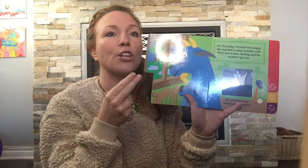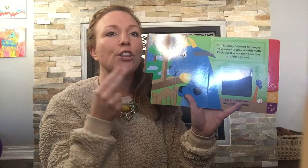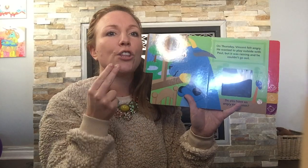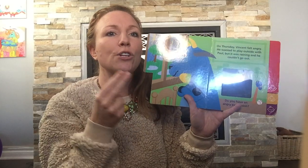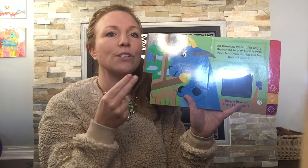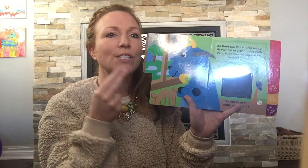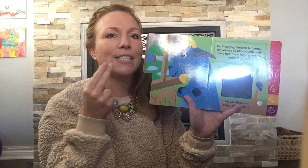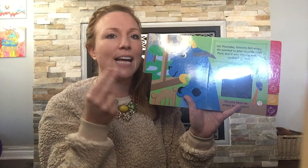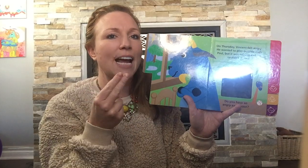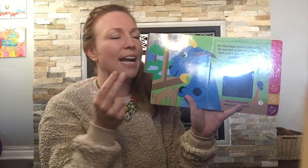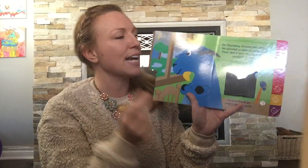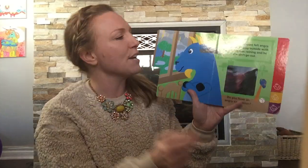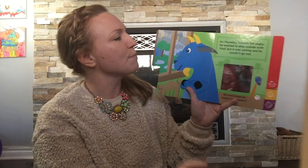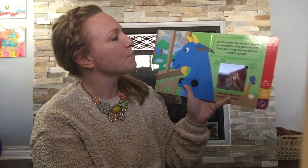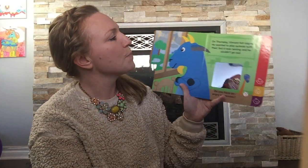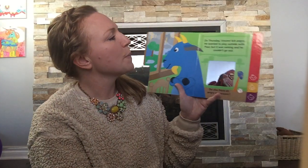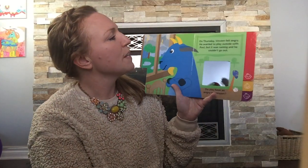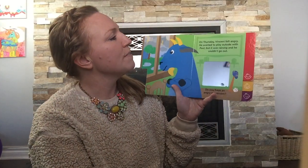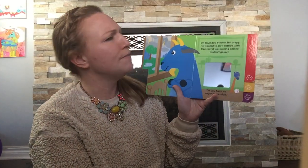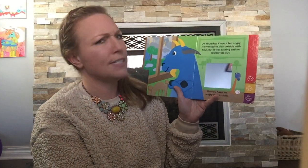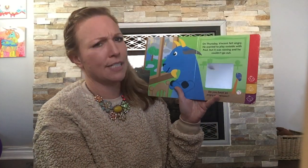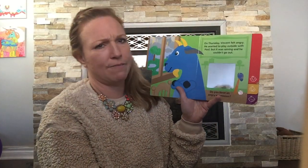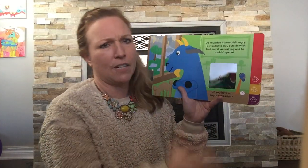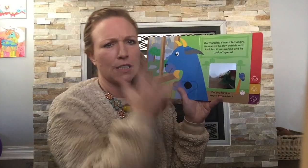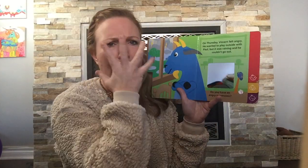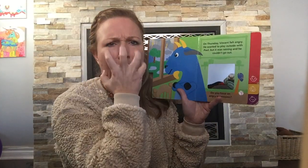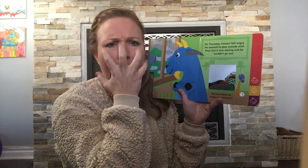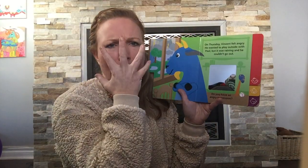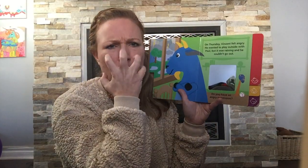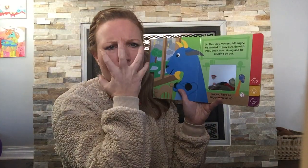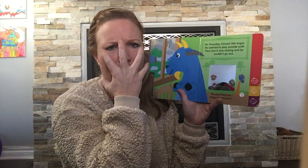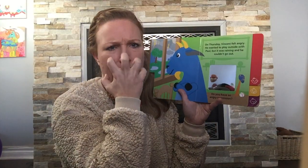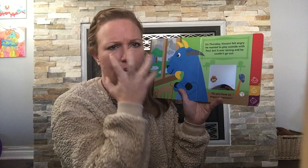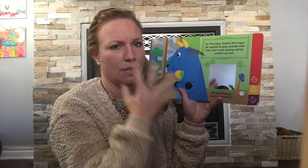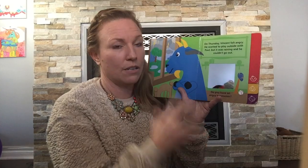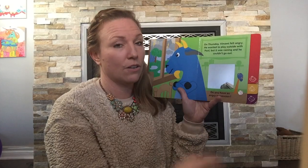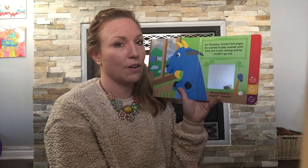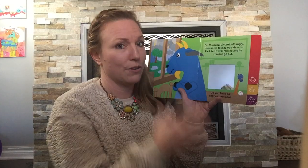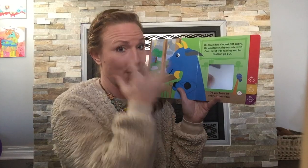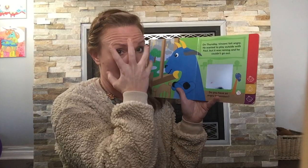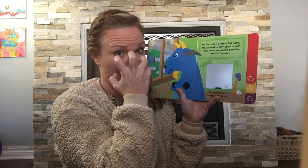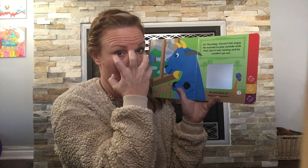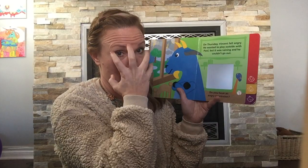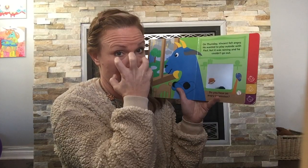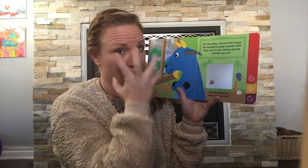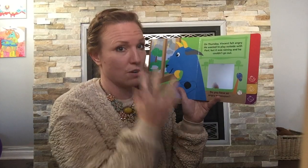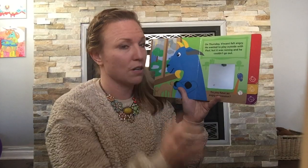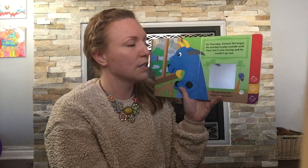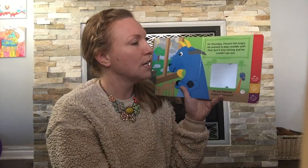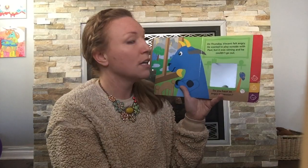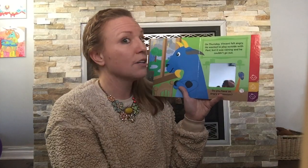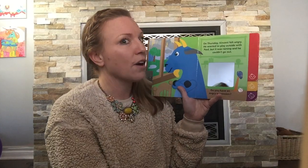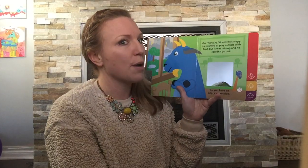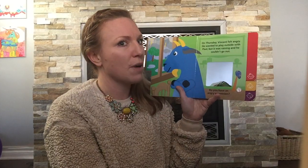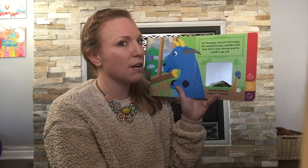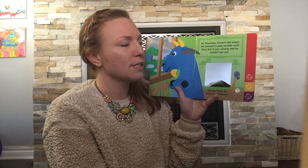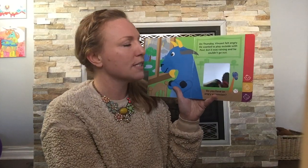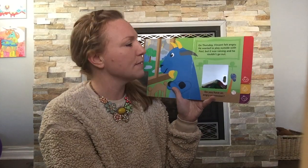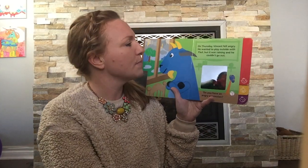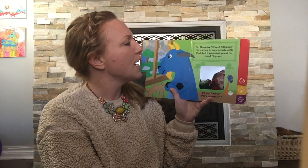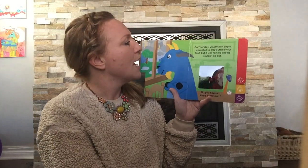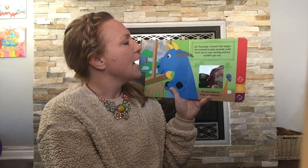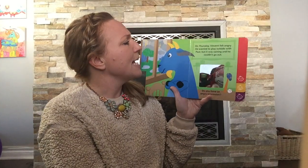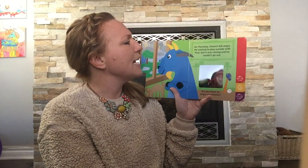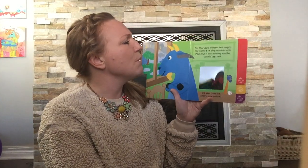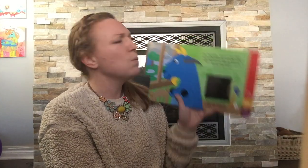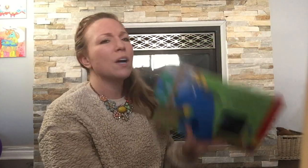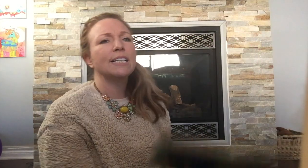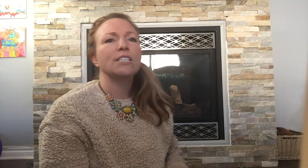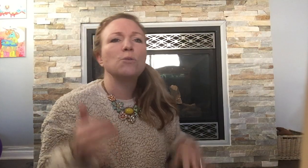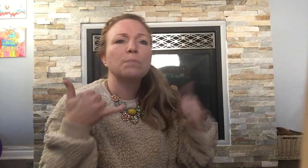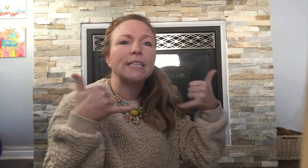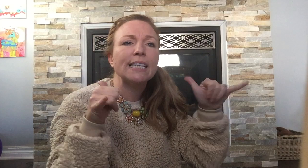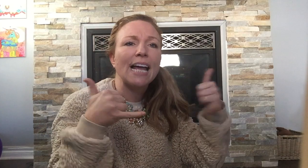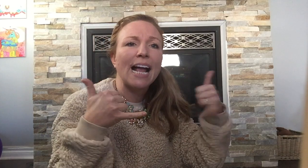On THURSDAY, Vincent felt ANGRY. You know, how you crinkle your eyebrows. He wanted to PLAY